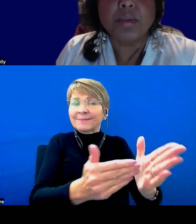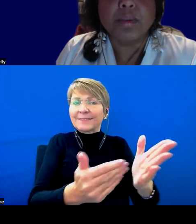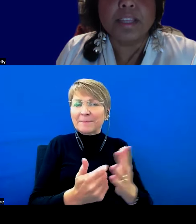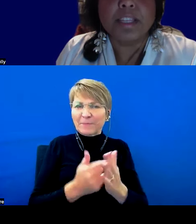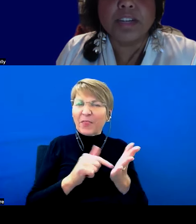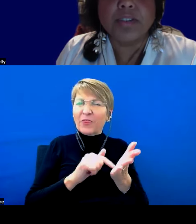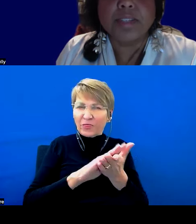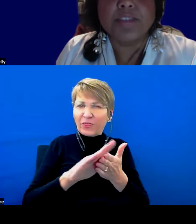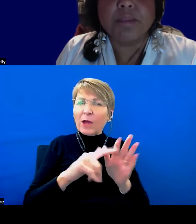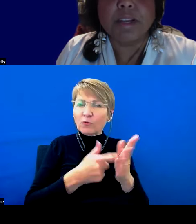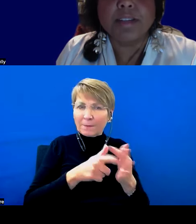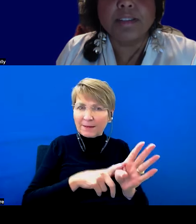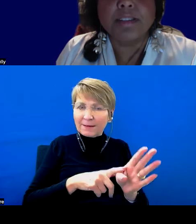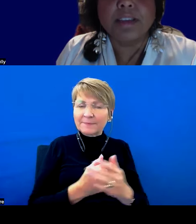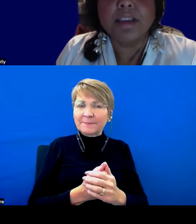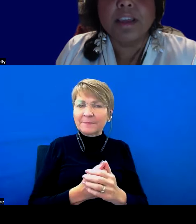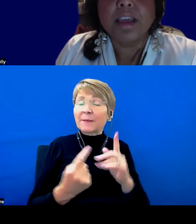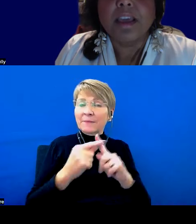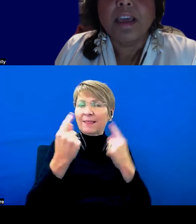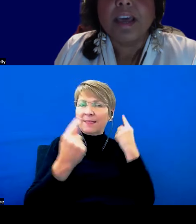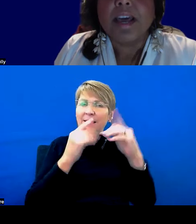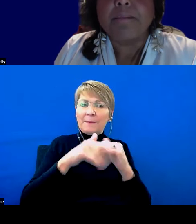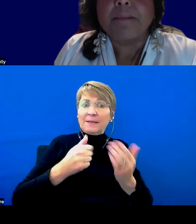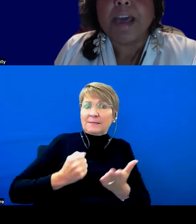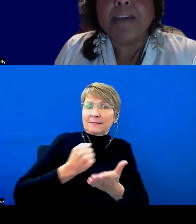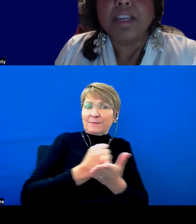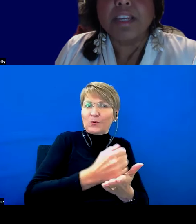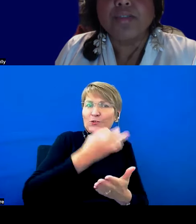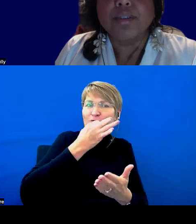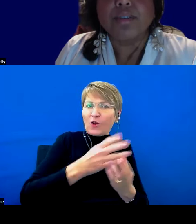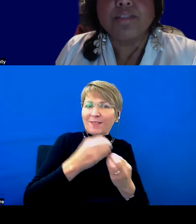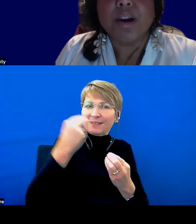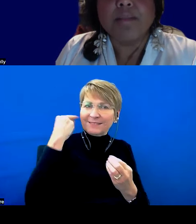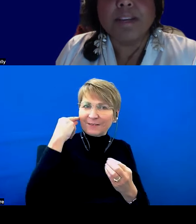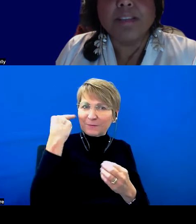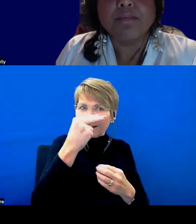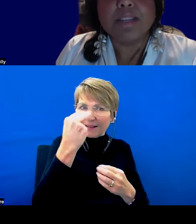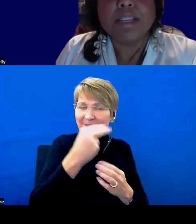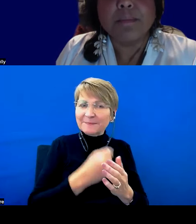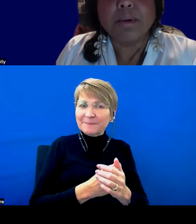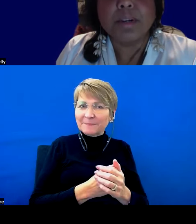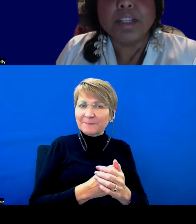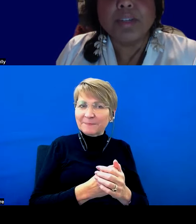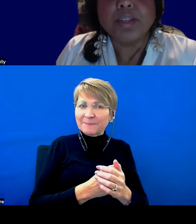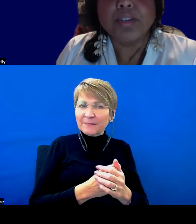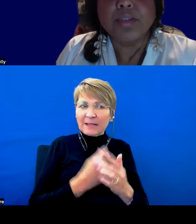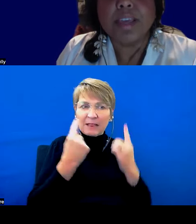with congenital deafblindness. Having a controlled environment is really important to ensure that